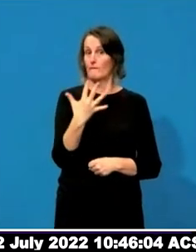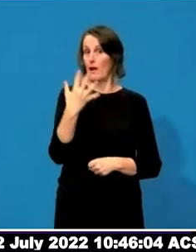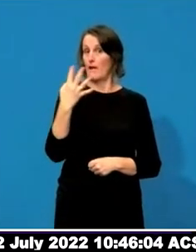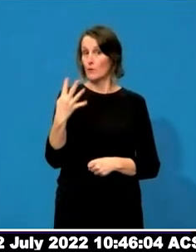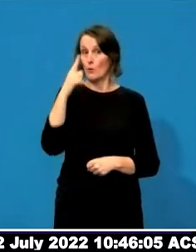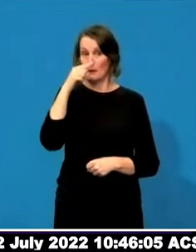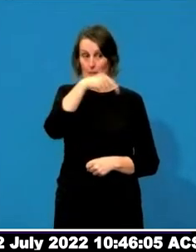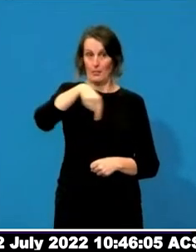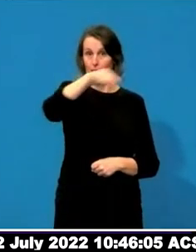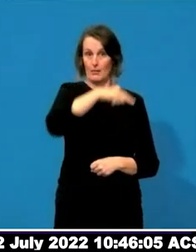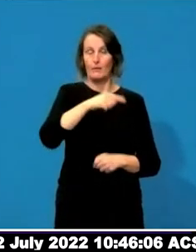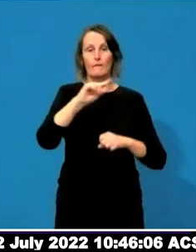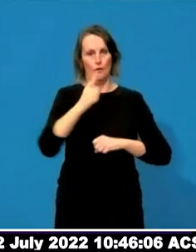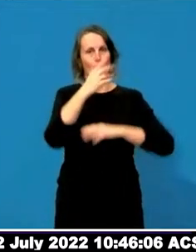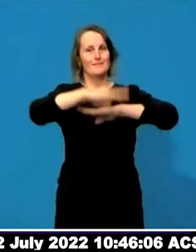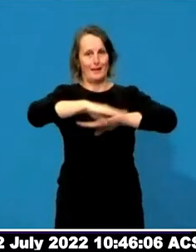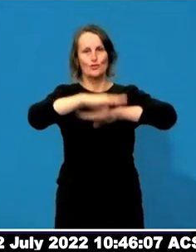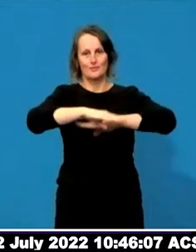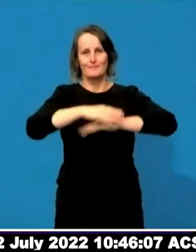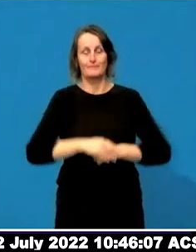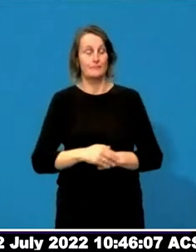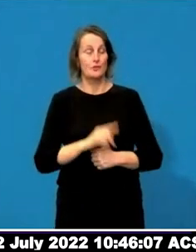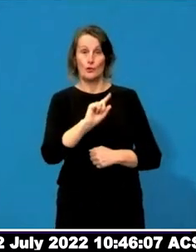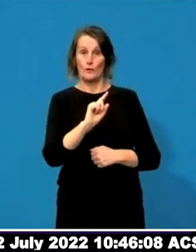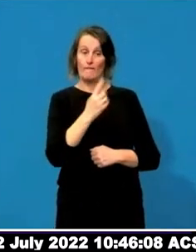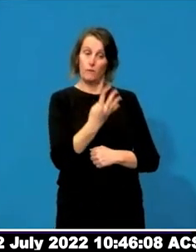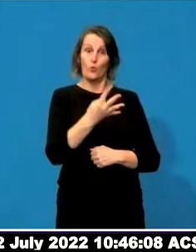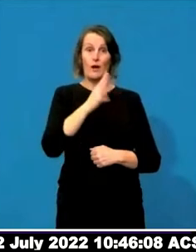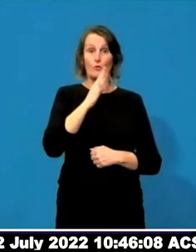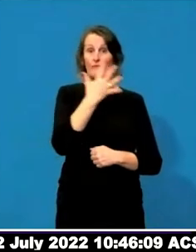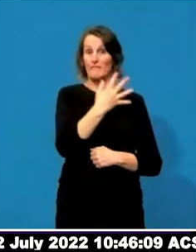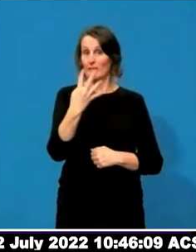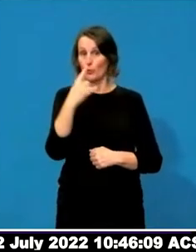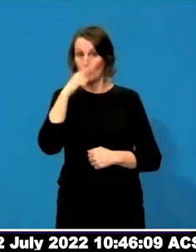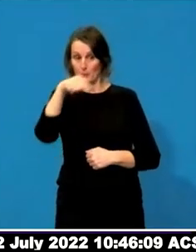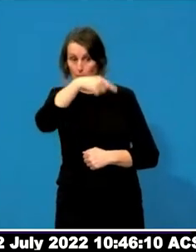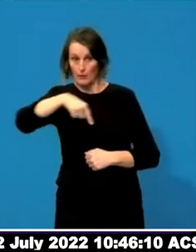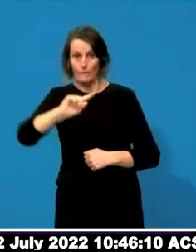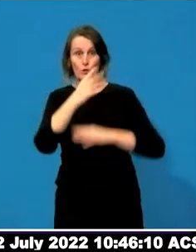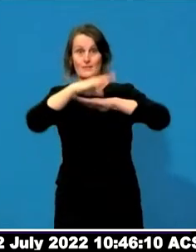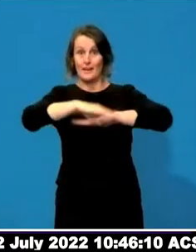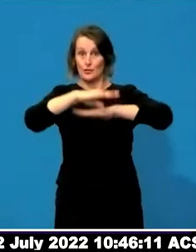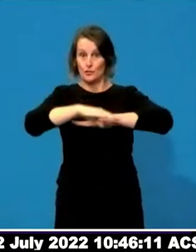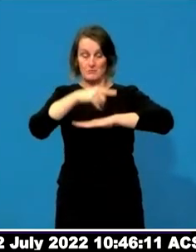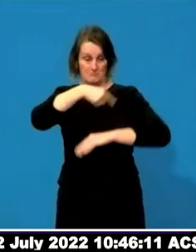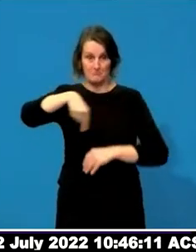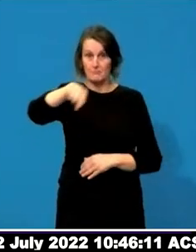Of those 454, 337 of those First Nations people